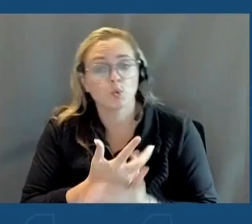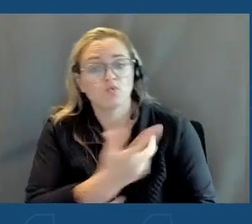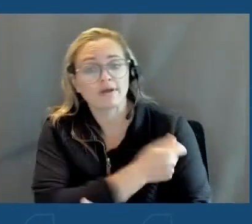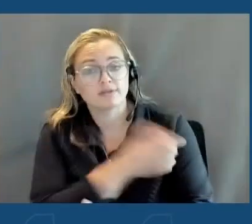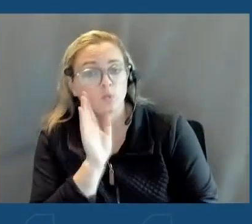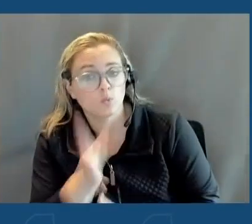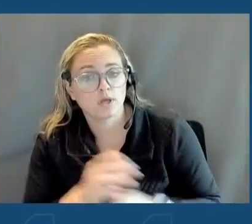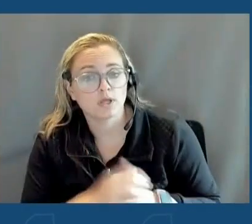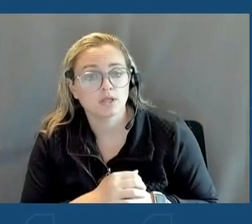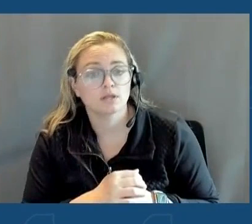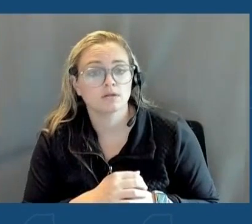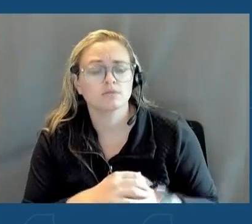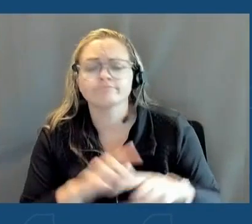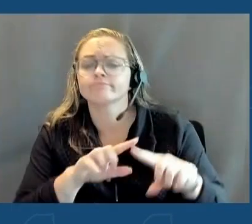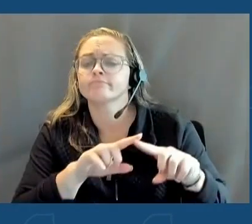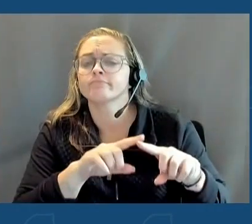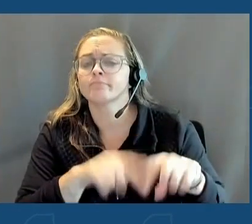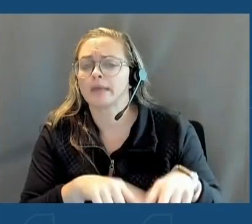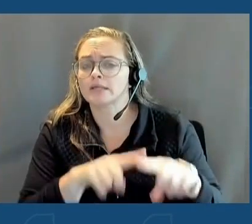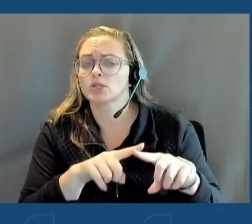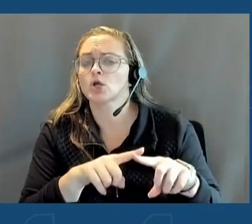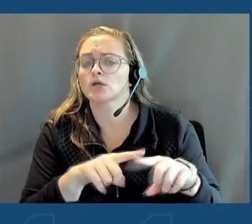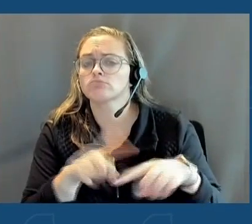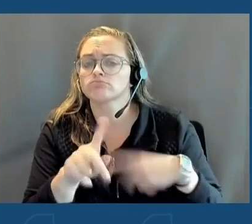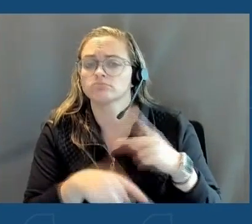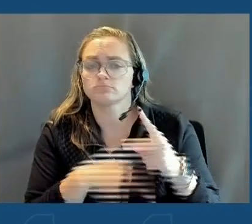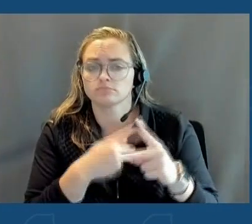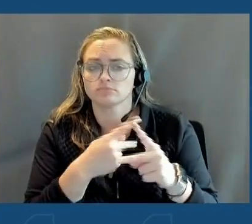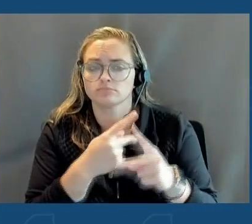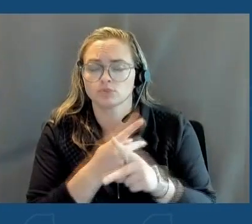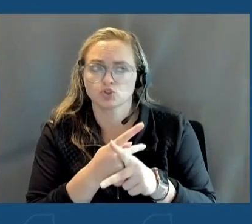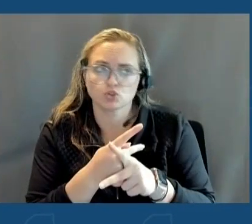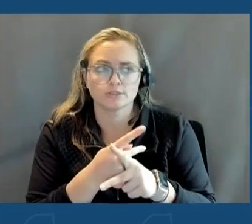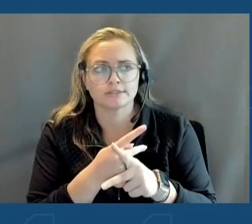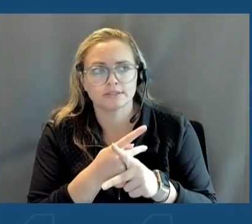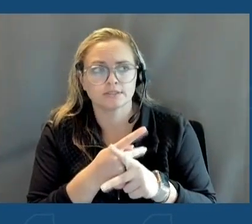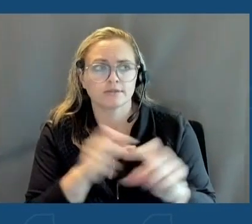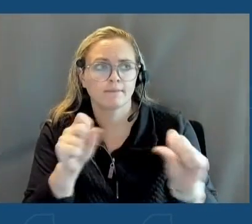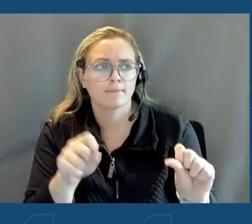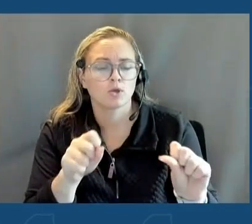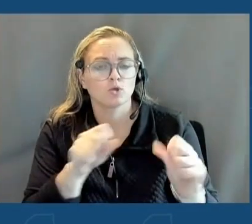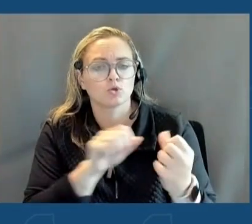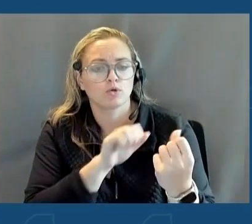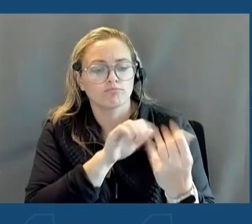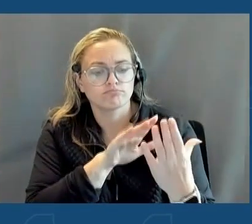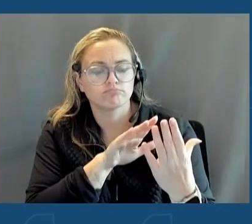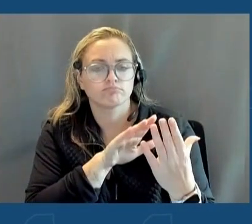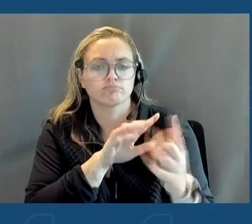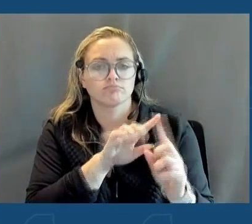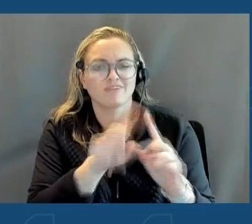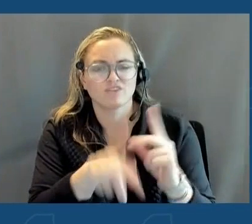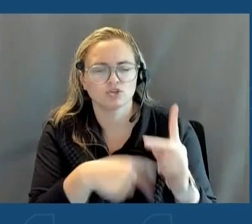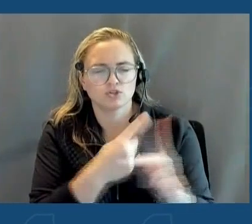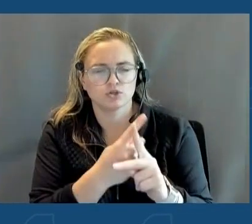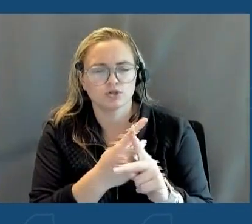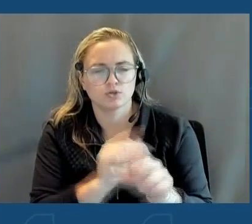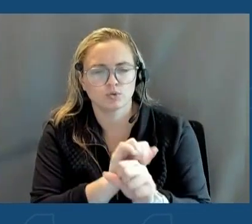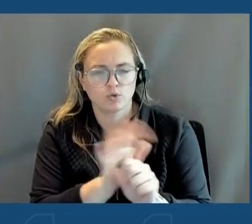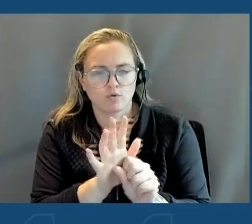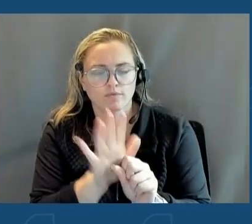HAS ALL CHANGED. WE ARE AT A VERY DIFFERENT PLACE. I THE END OF THIS WEEK, NEW